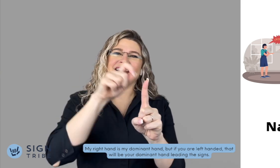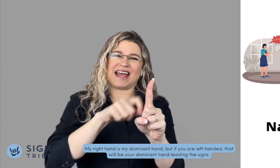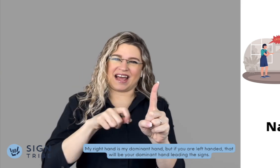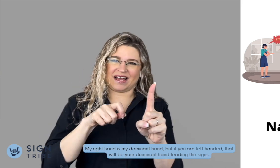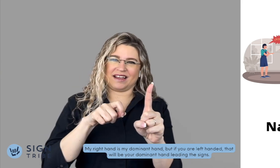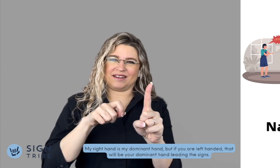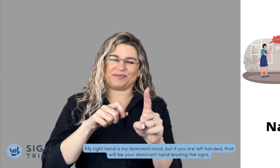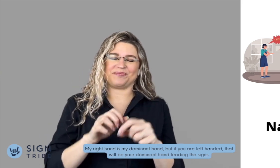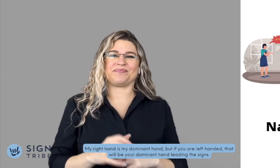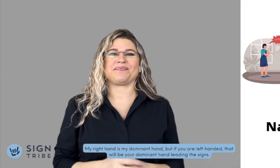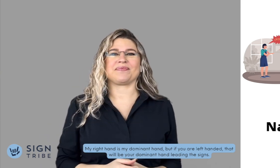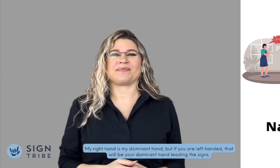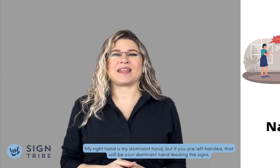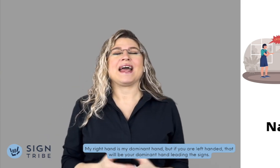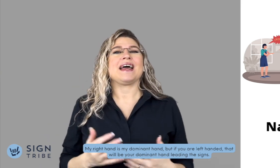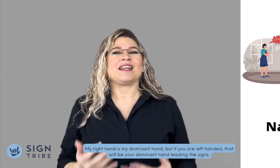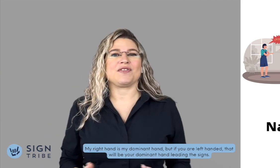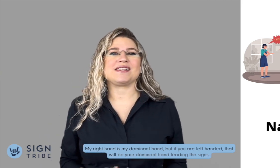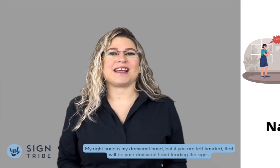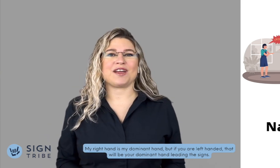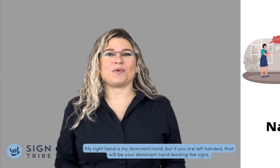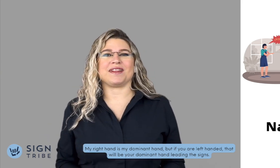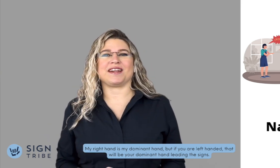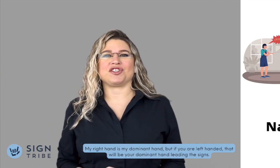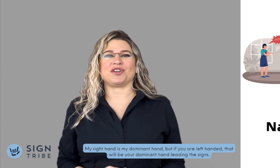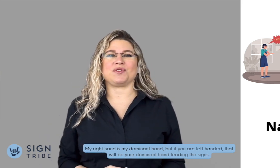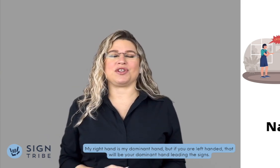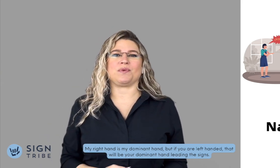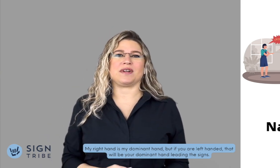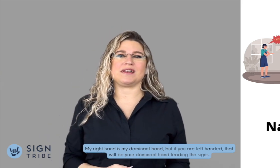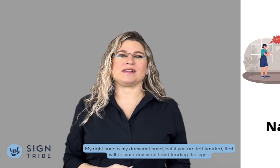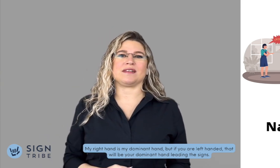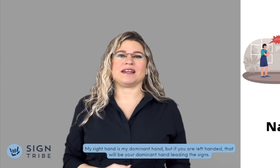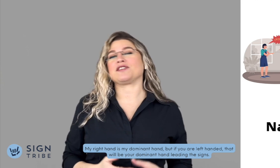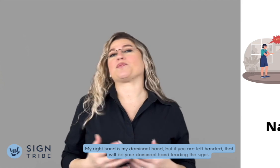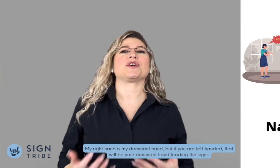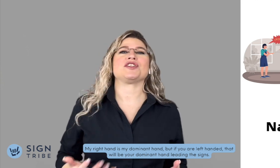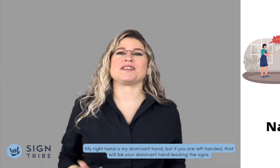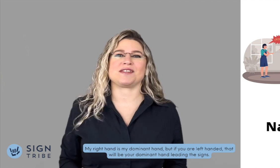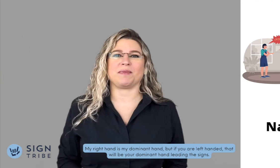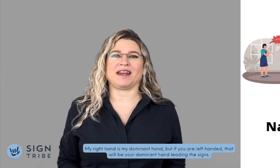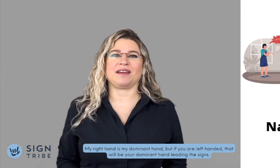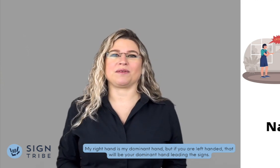Nag. Now the second one that I showed you was like to preach to somebody,